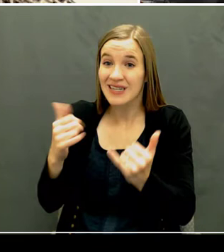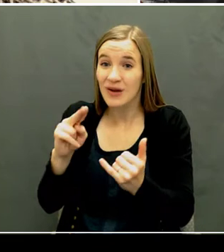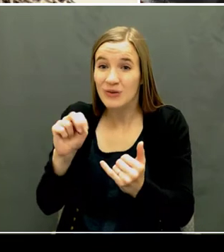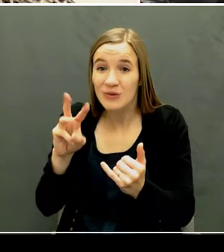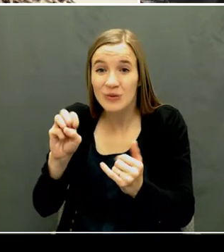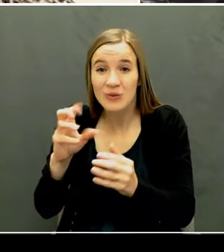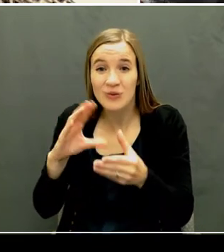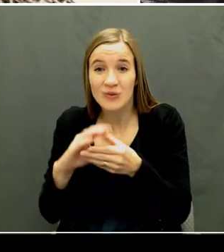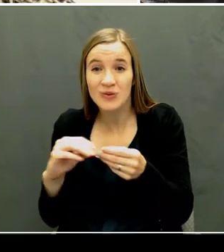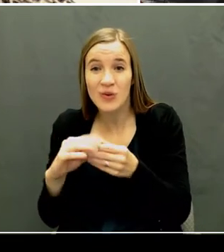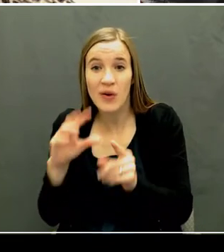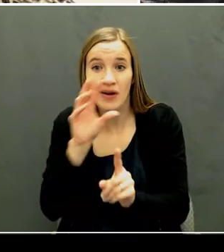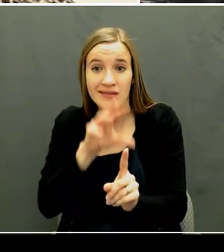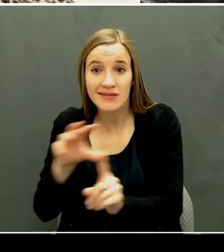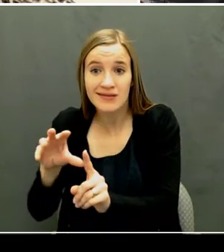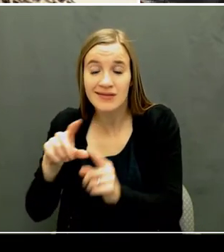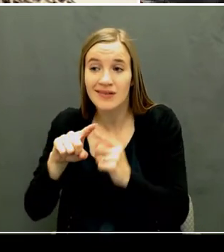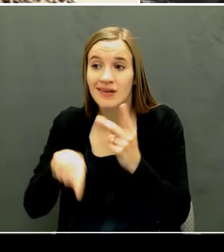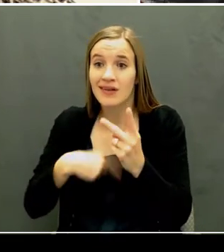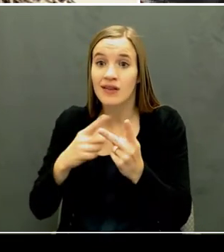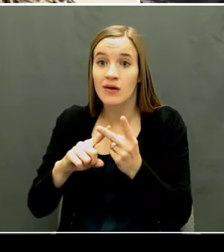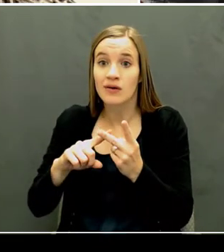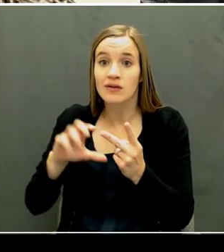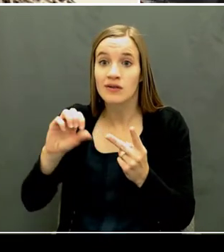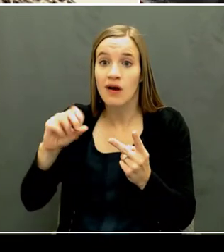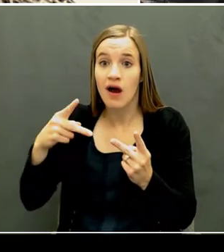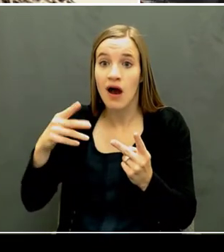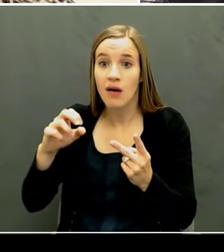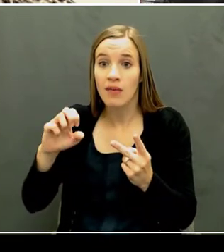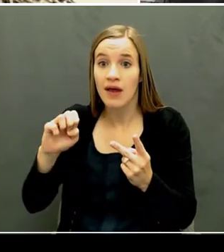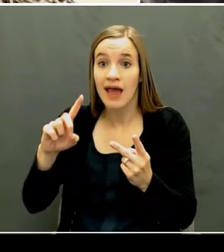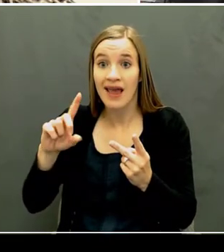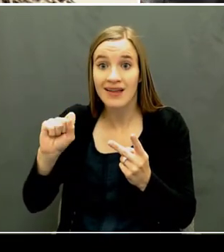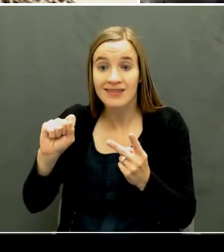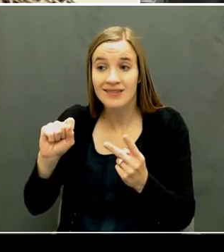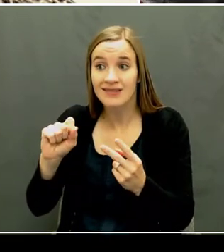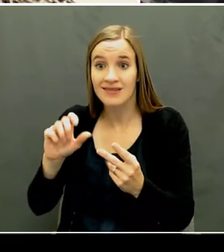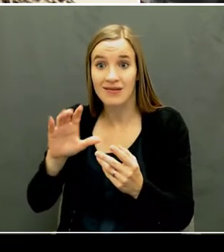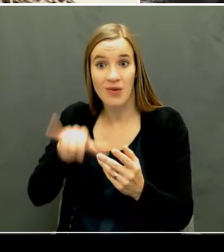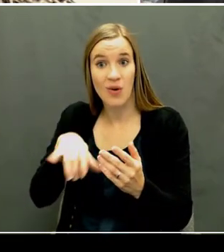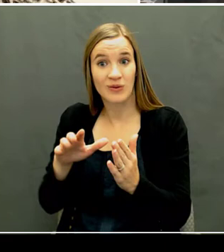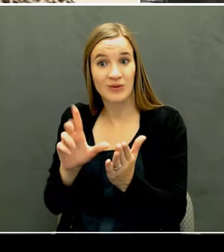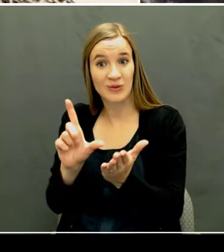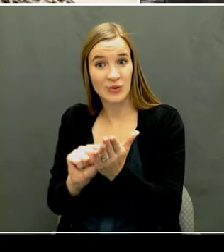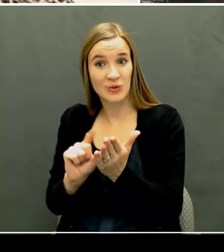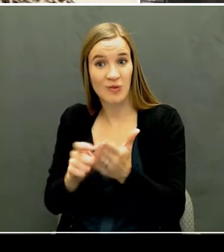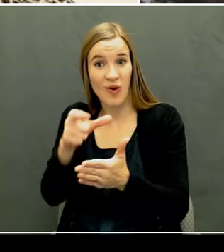written by folks from our community, and a more much more diverse group of people writing those op eds.